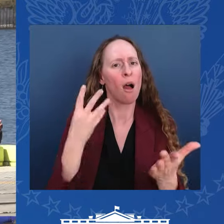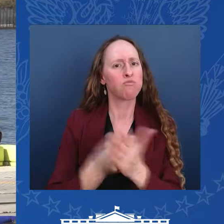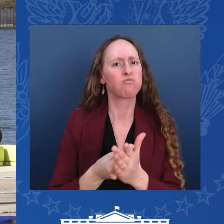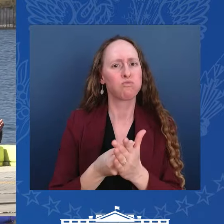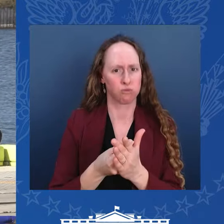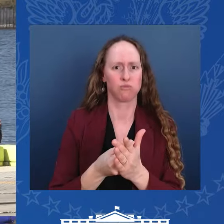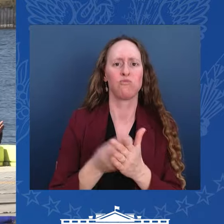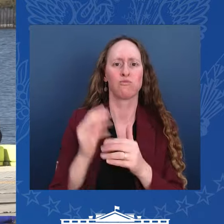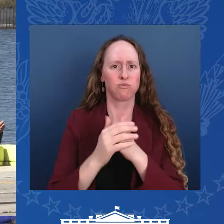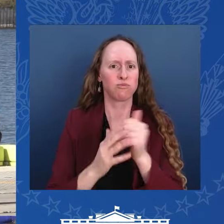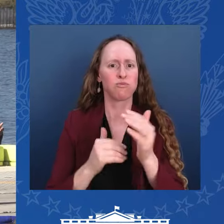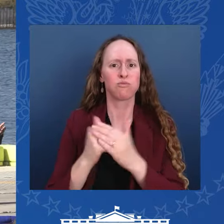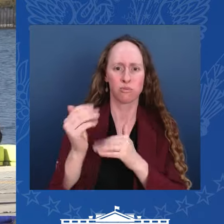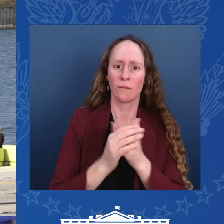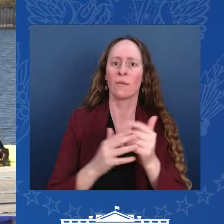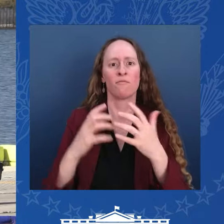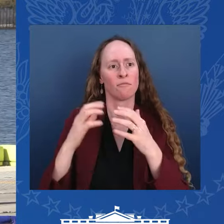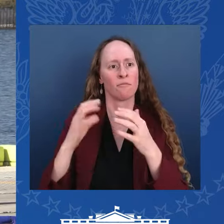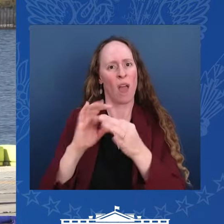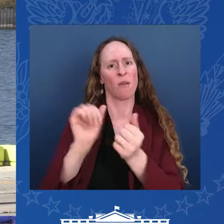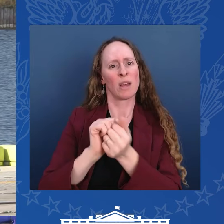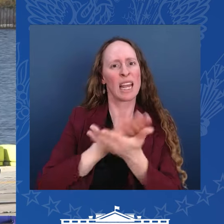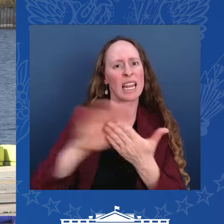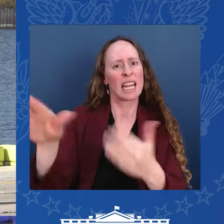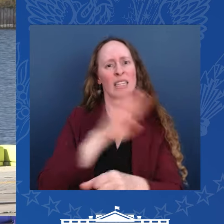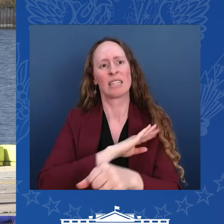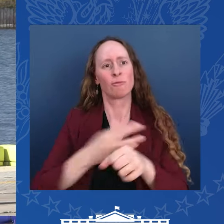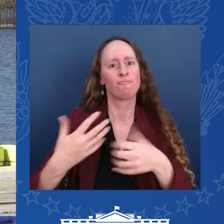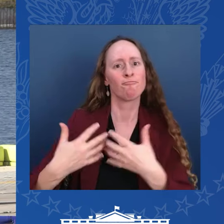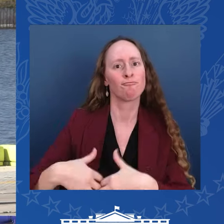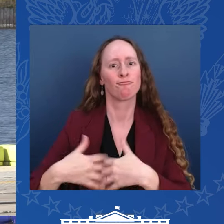In fact, the funny thing is this port is estimated to create 2000 new jobs.